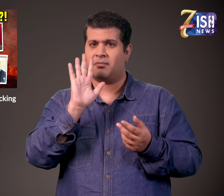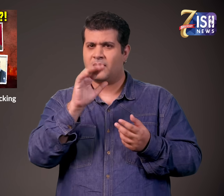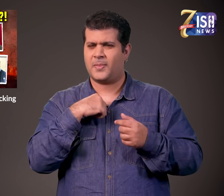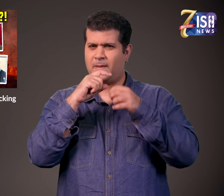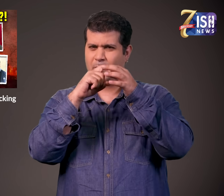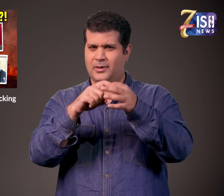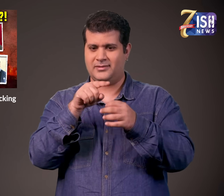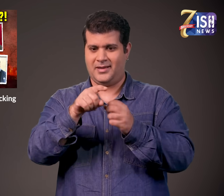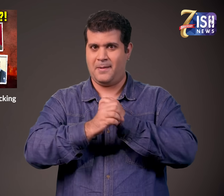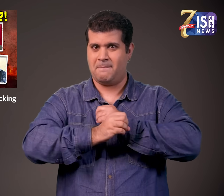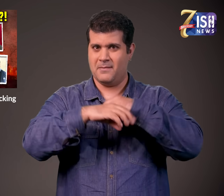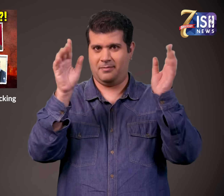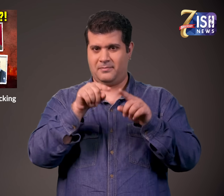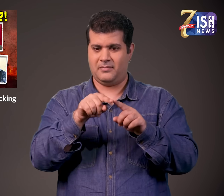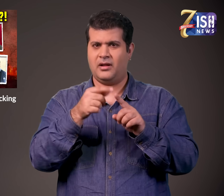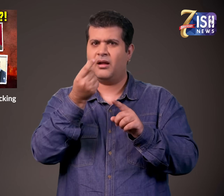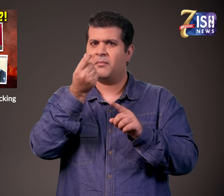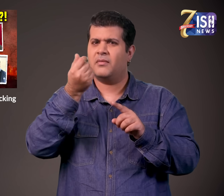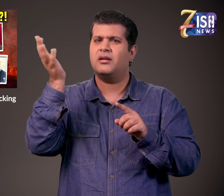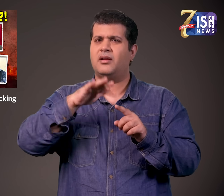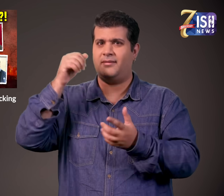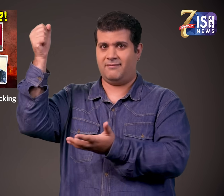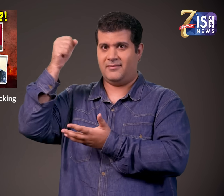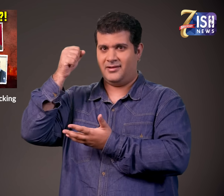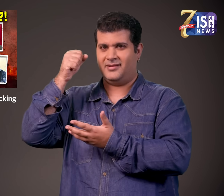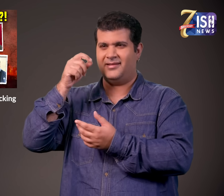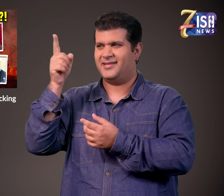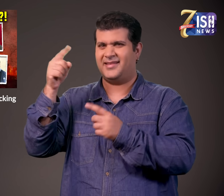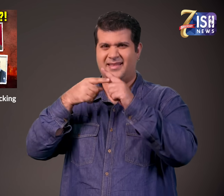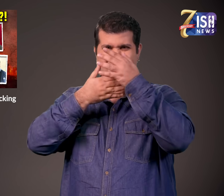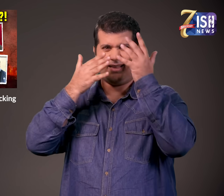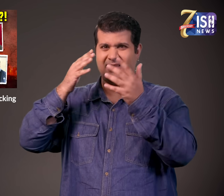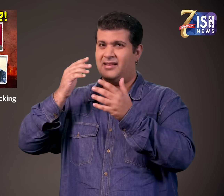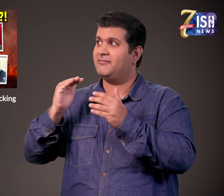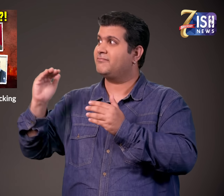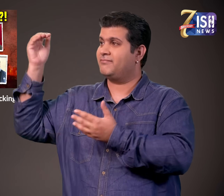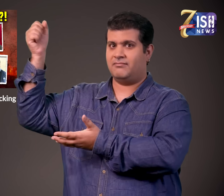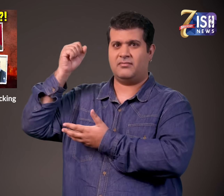A big question remains: Did the funding for the blasts come from big terrorist organisation?